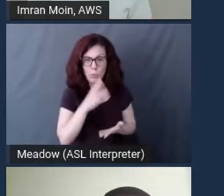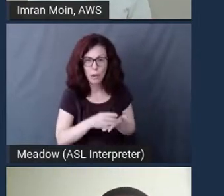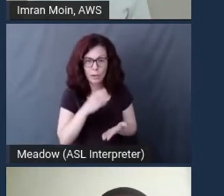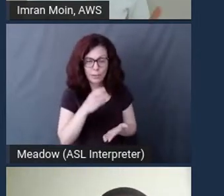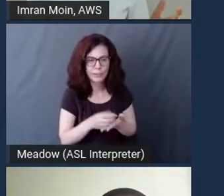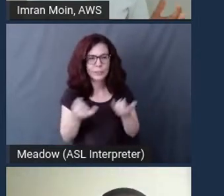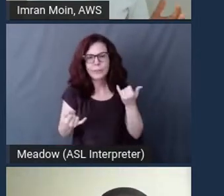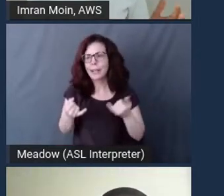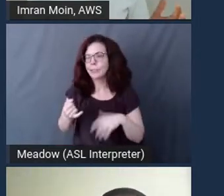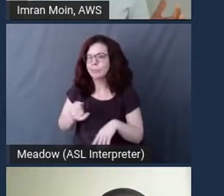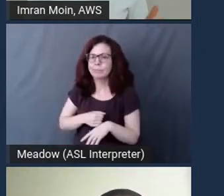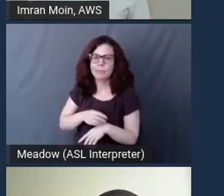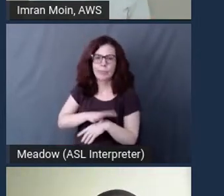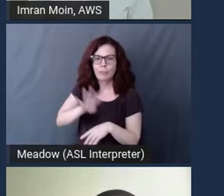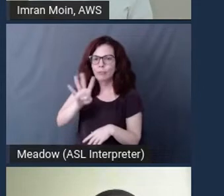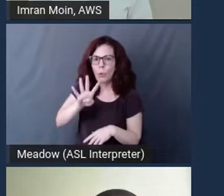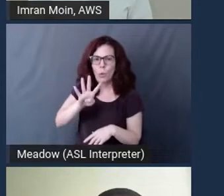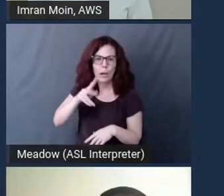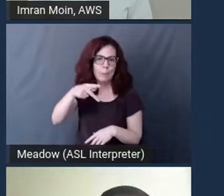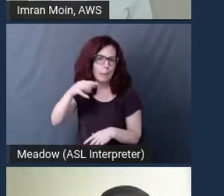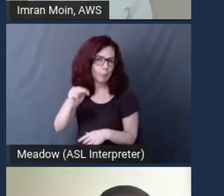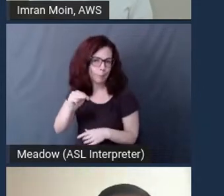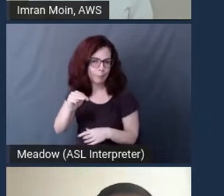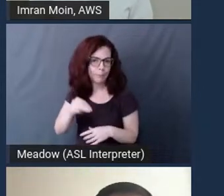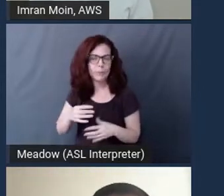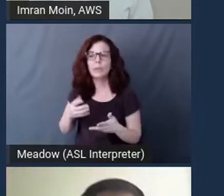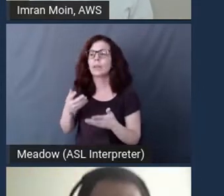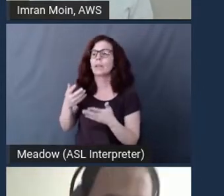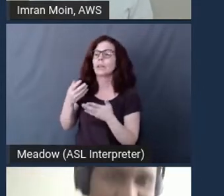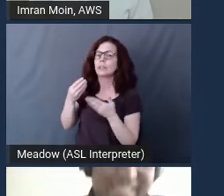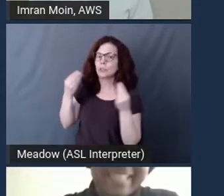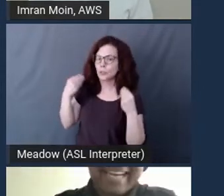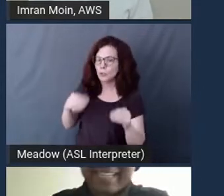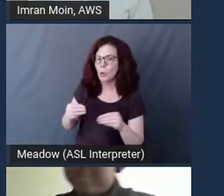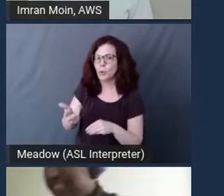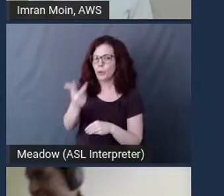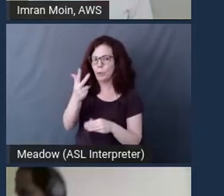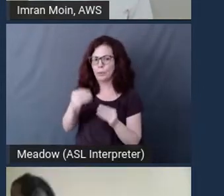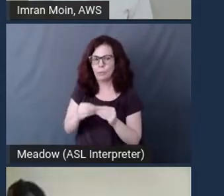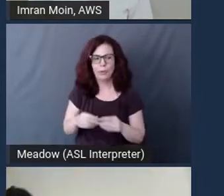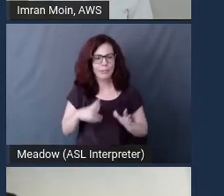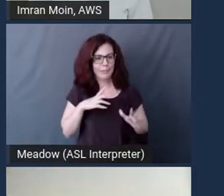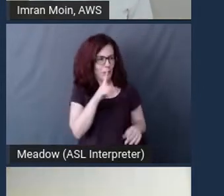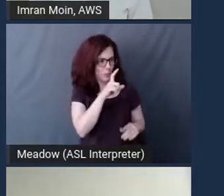and three more water bottles are sold. Okay, let me take that. (speaking faintly)